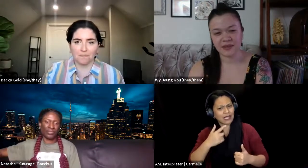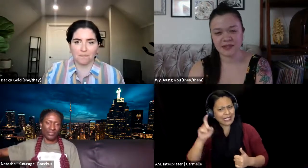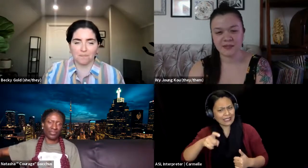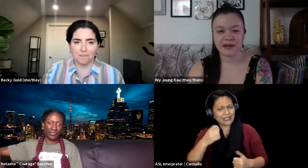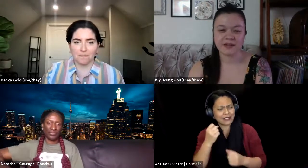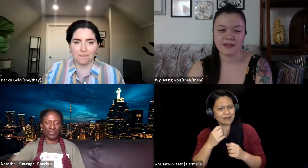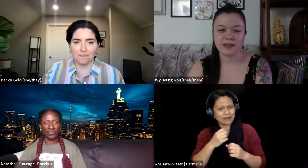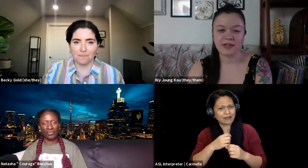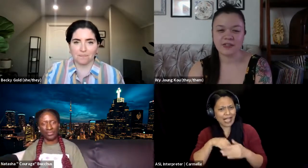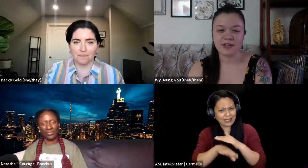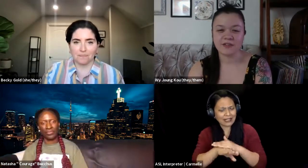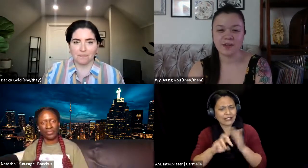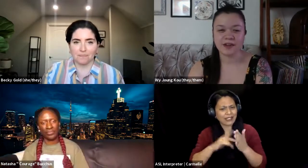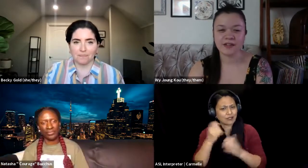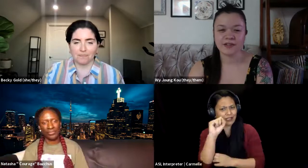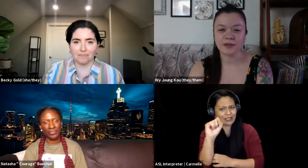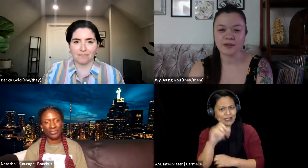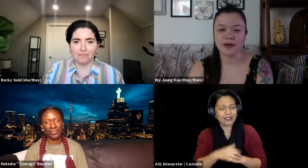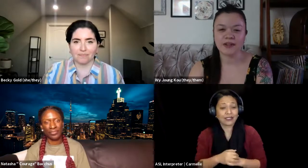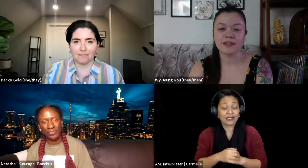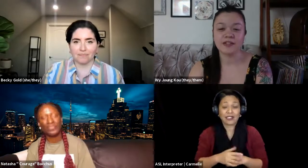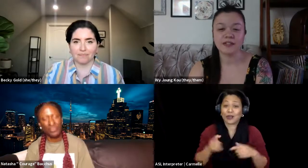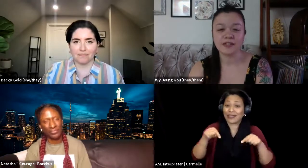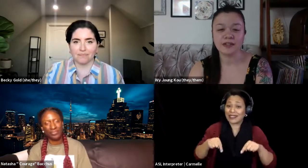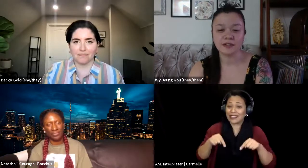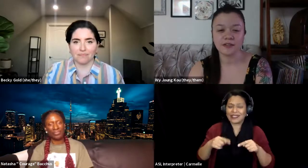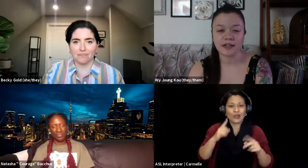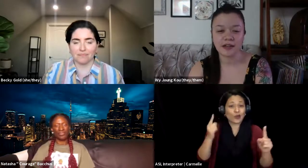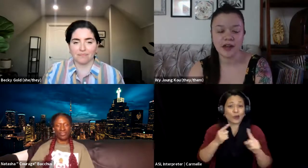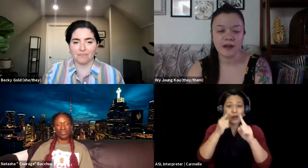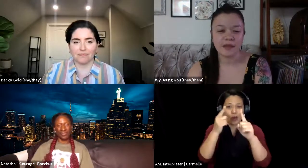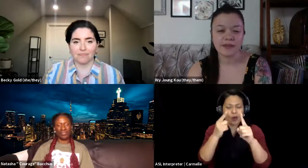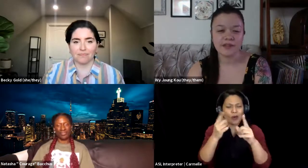in mind we wanted to hear from artists who are intentionally cultivating methods of